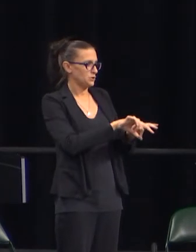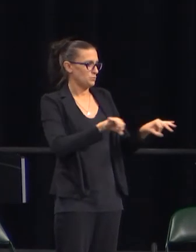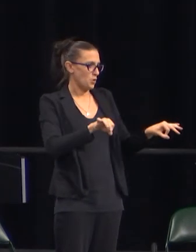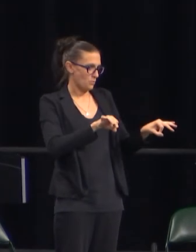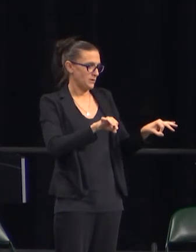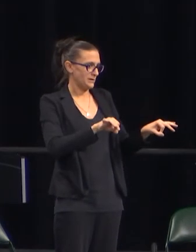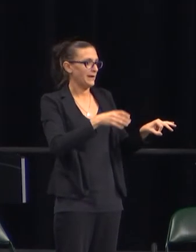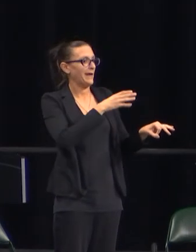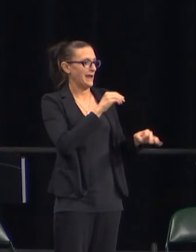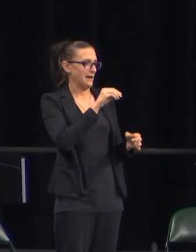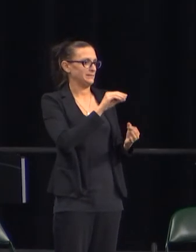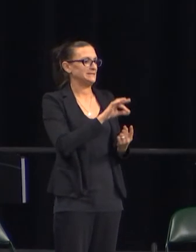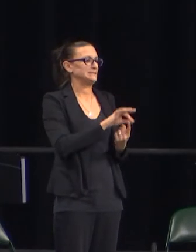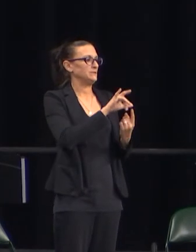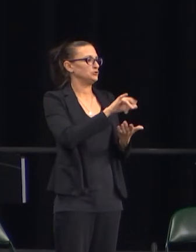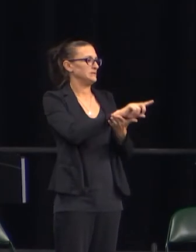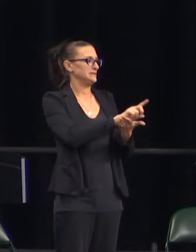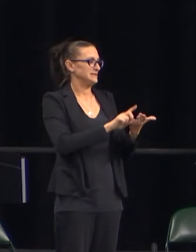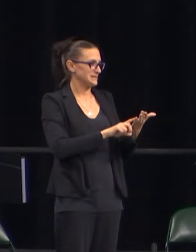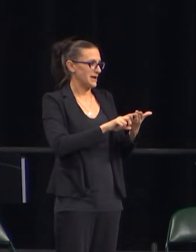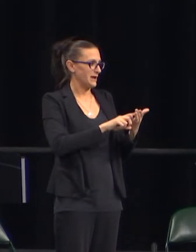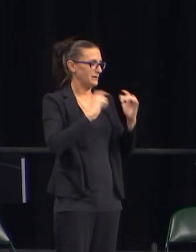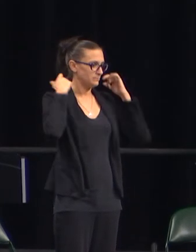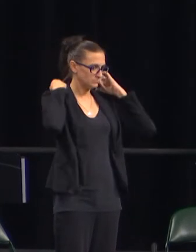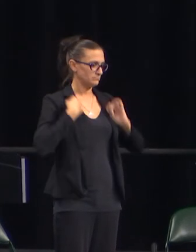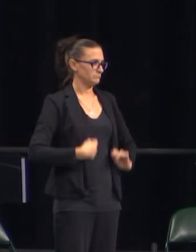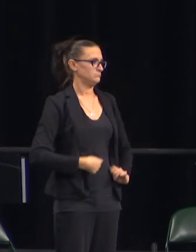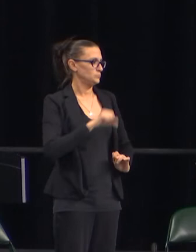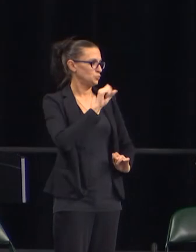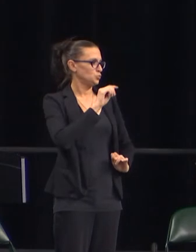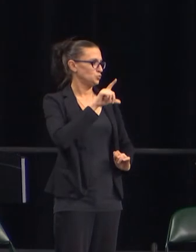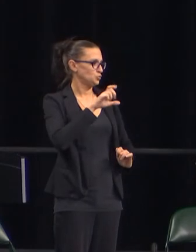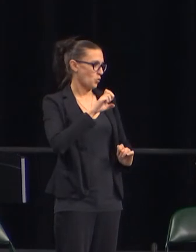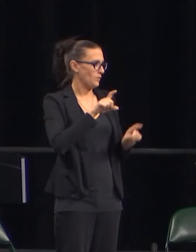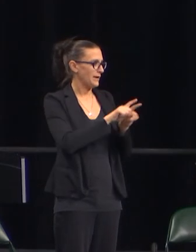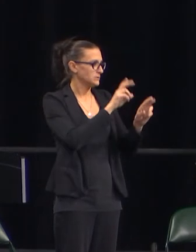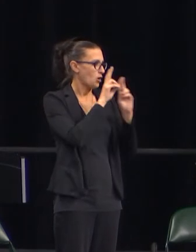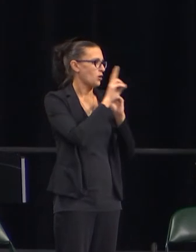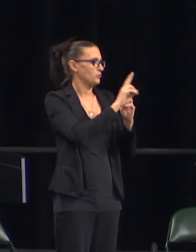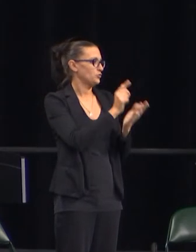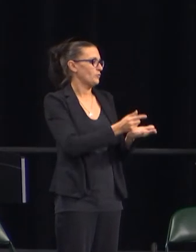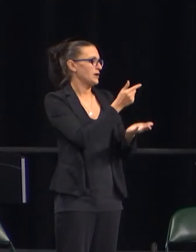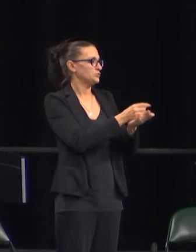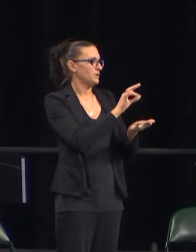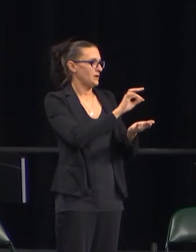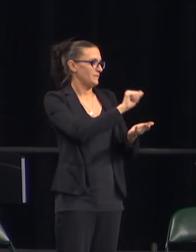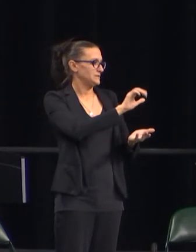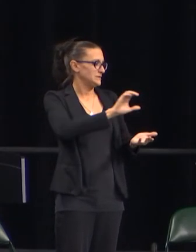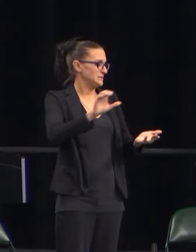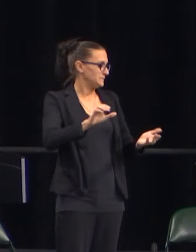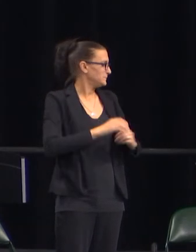and the specially designed stole as an honorary graduate of Austin Community College.